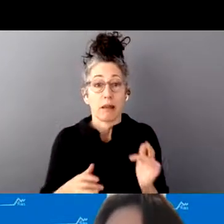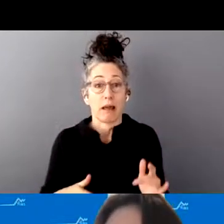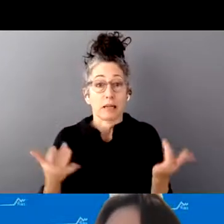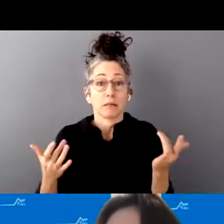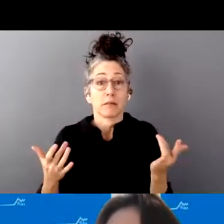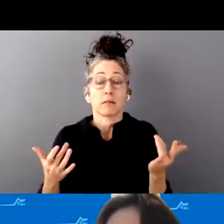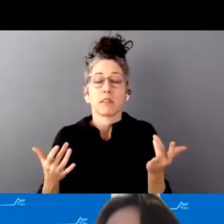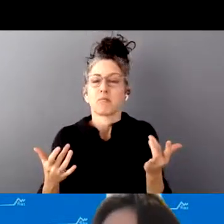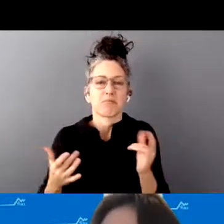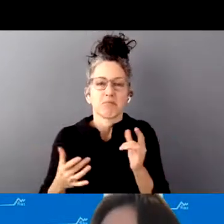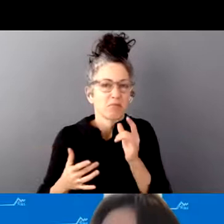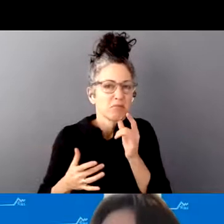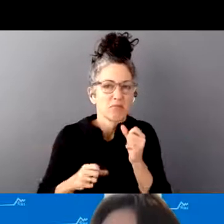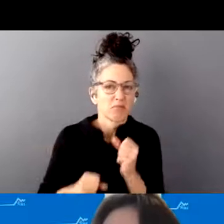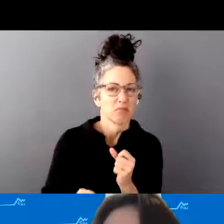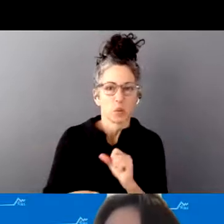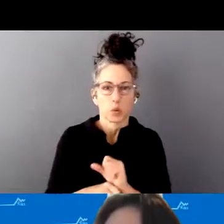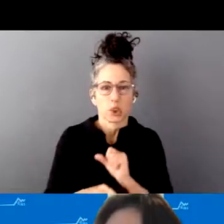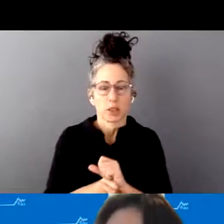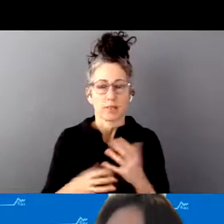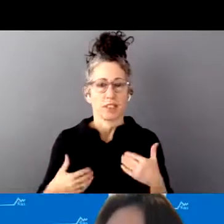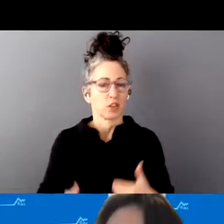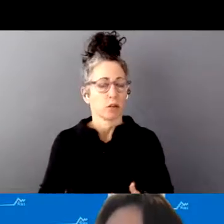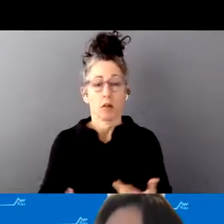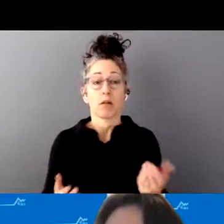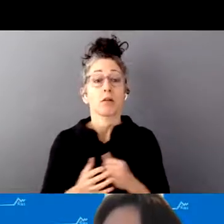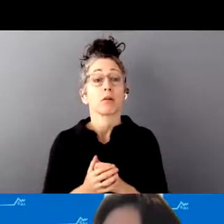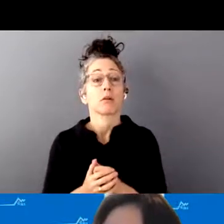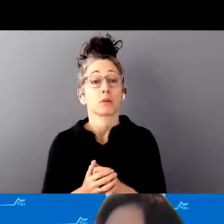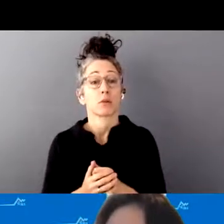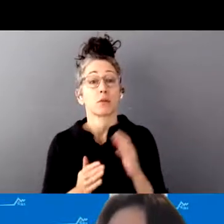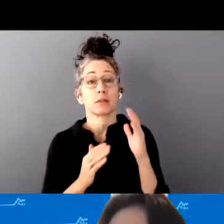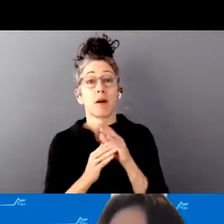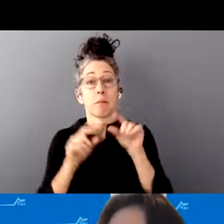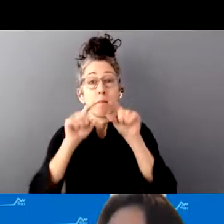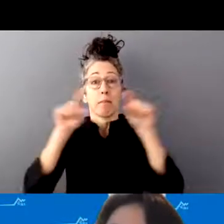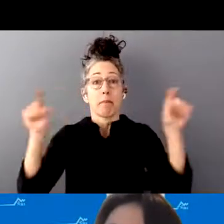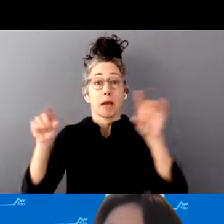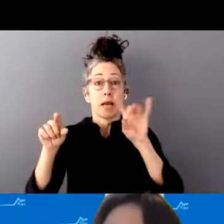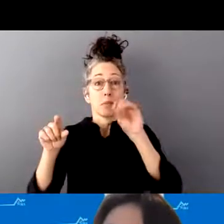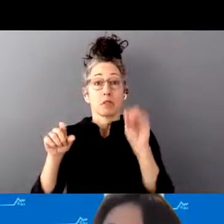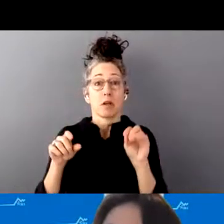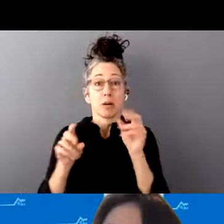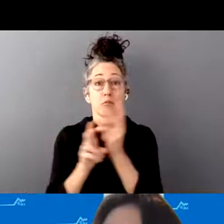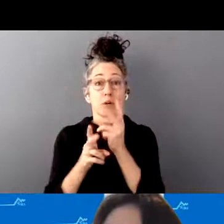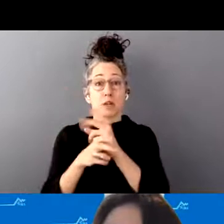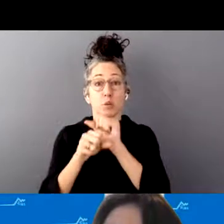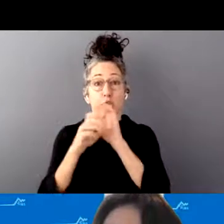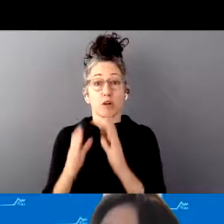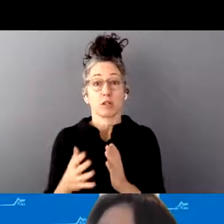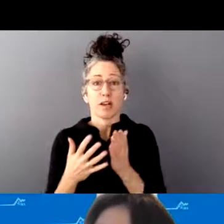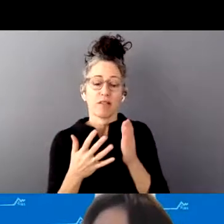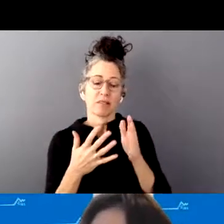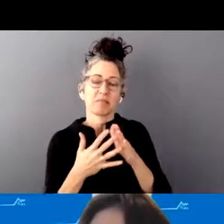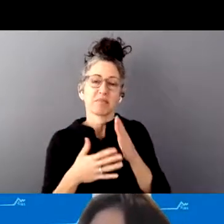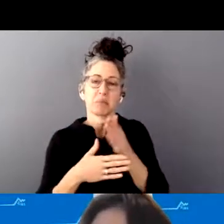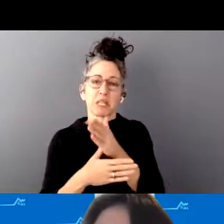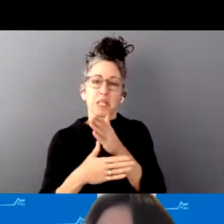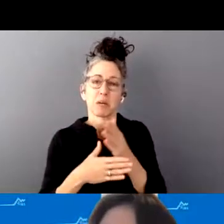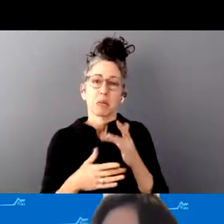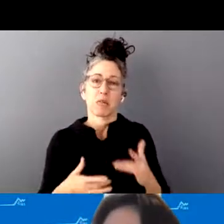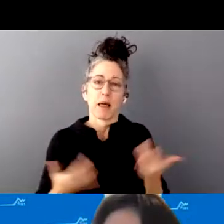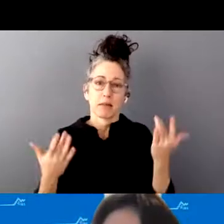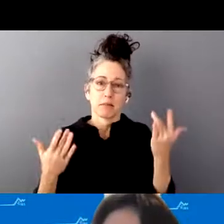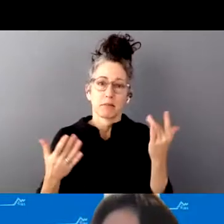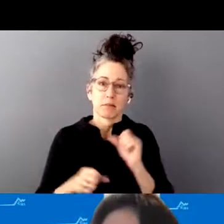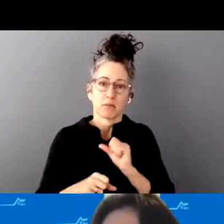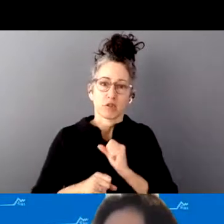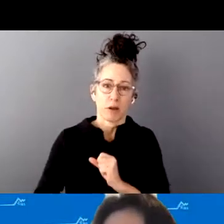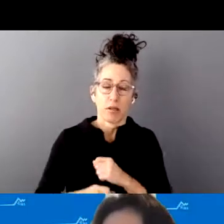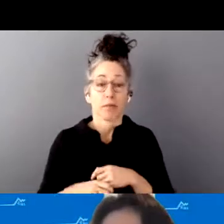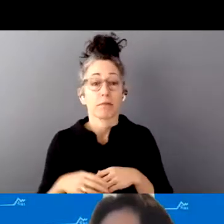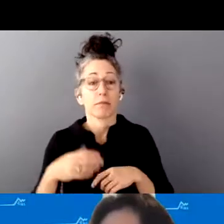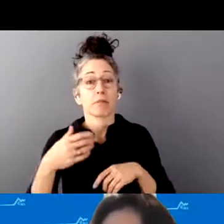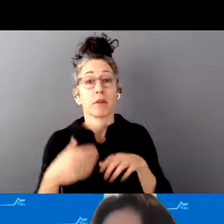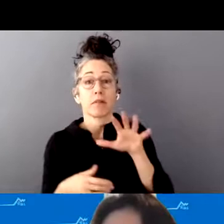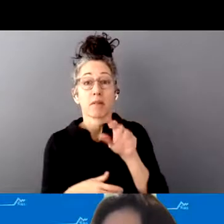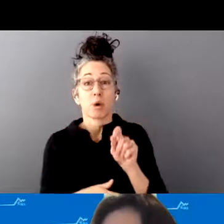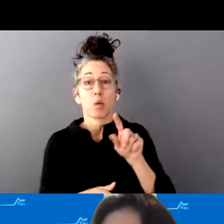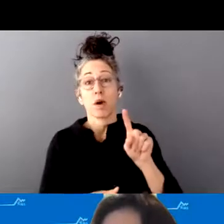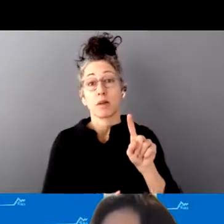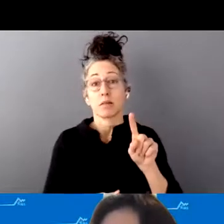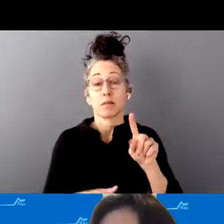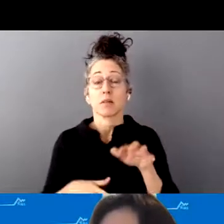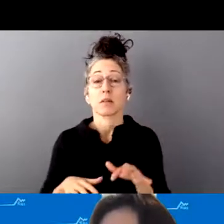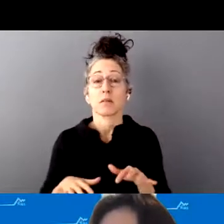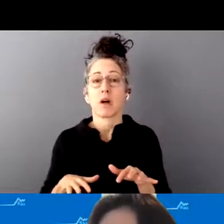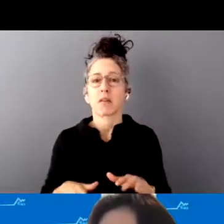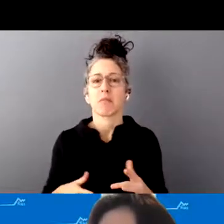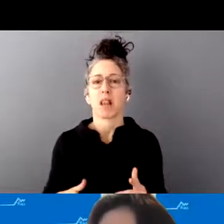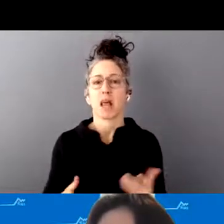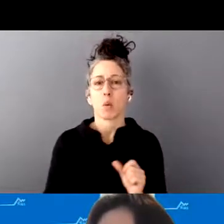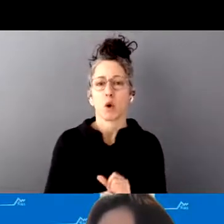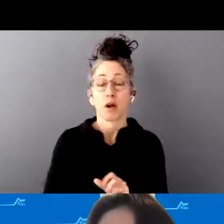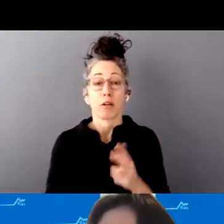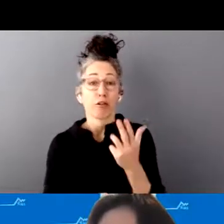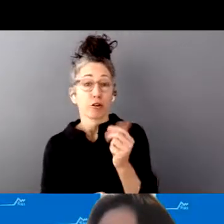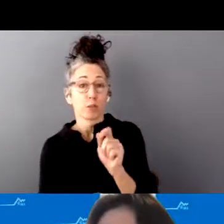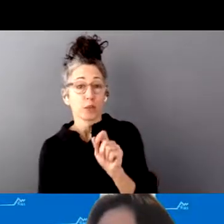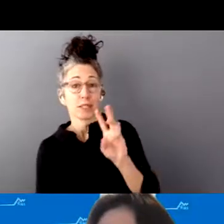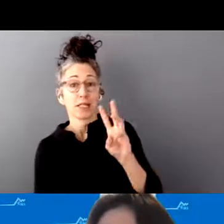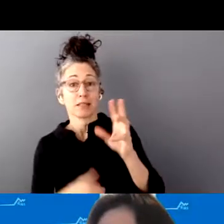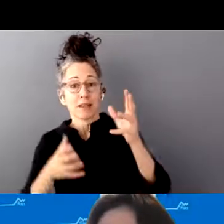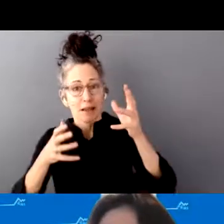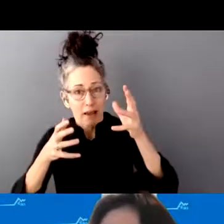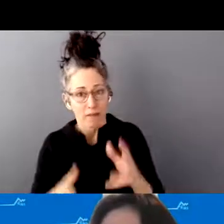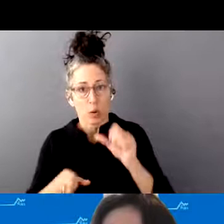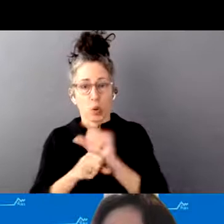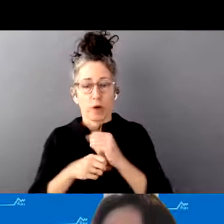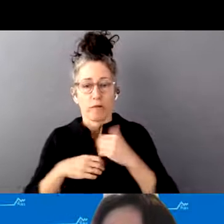shows sedentary requirements. At the top of the chart, you see that 80% of production workers have medium or light strength requirements. 5.1% have sedentary strength as a requirement, and 13.6 have heavy strength. At the bottom, over 80% of business and financial